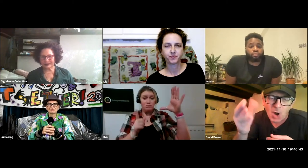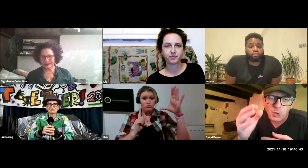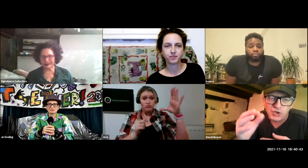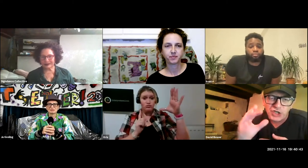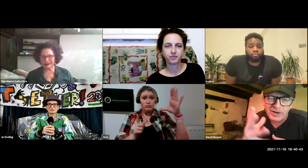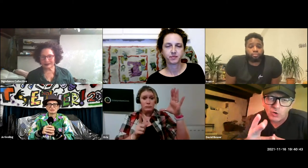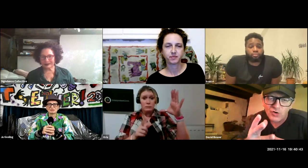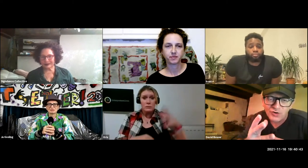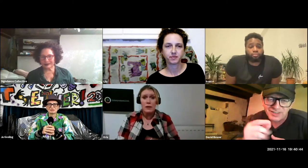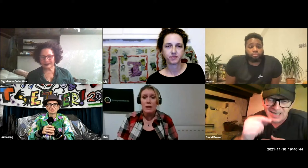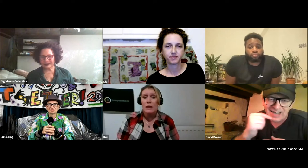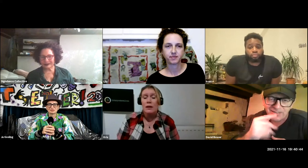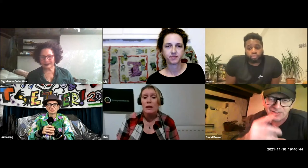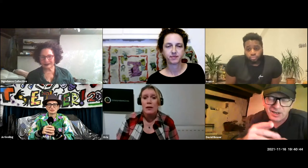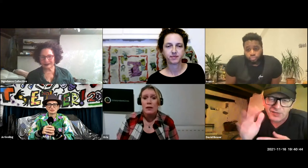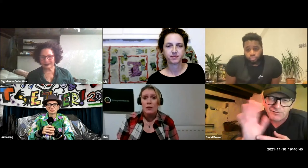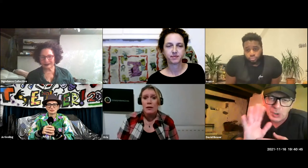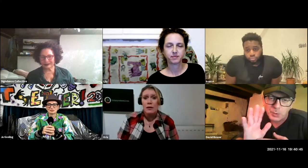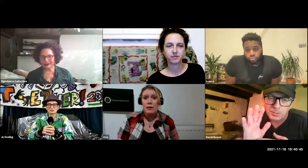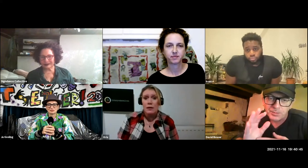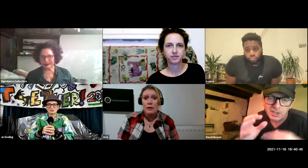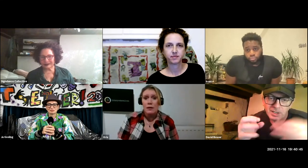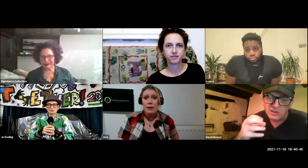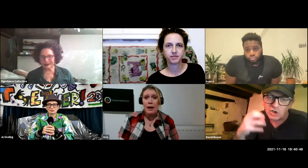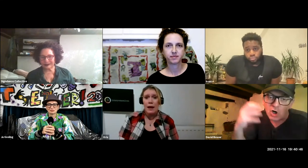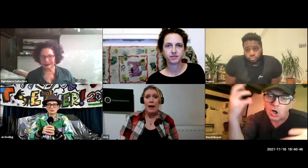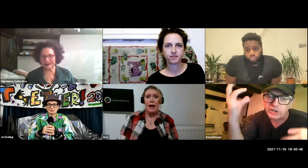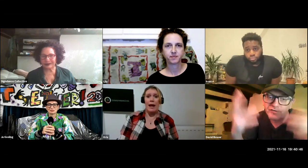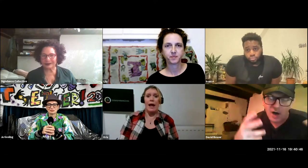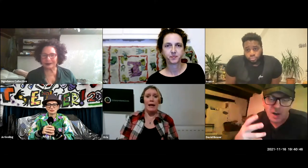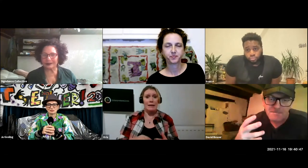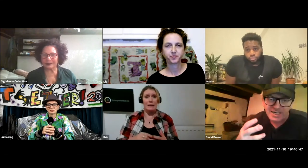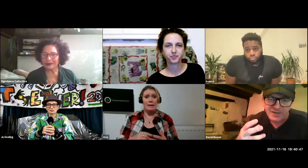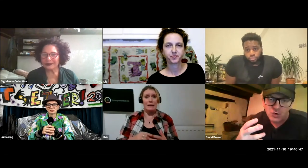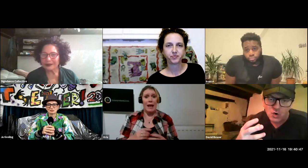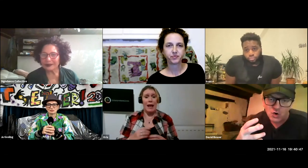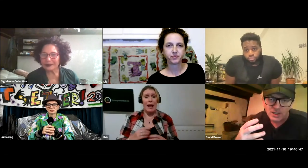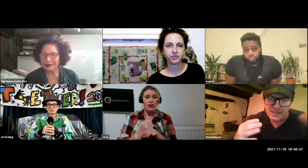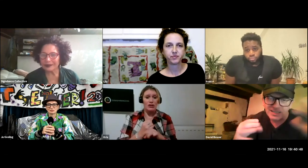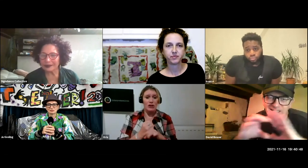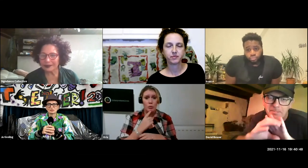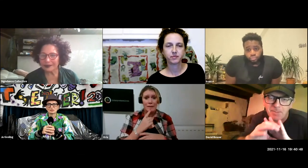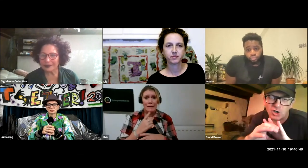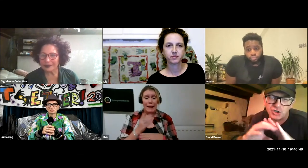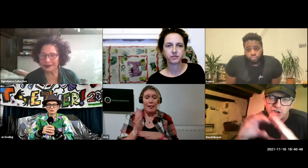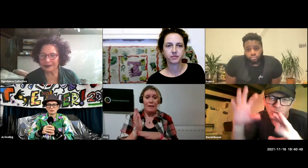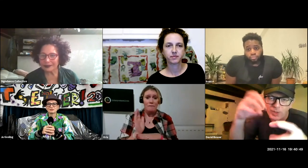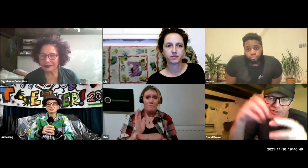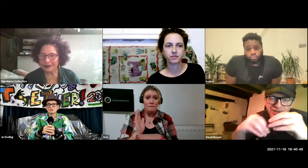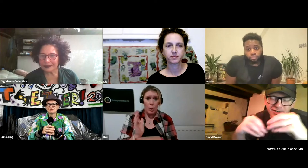queries and there will be a touring list and there will be a streaming partner